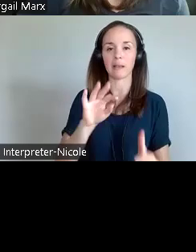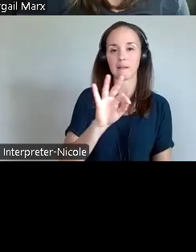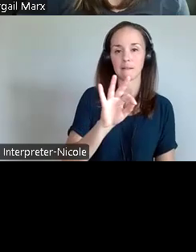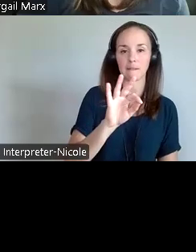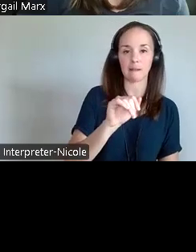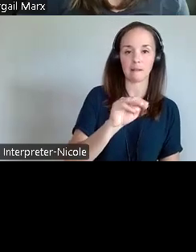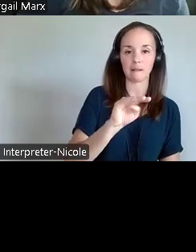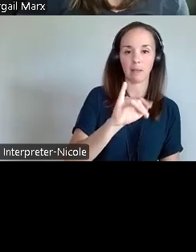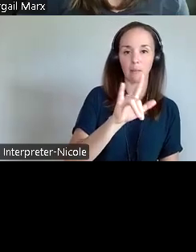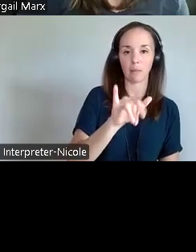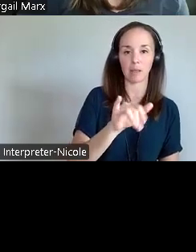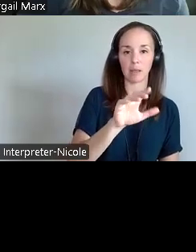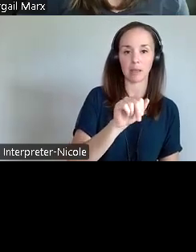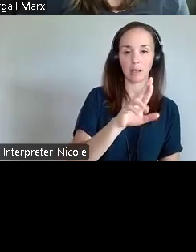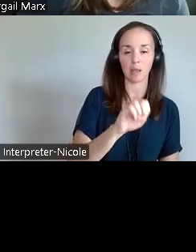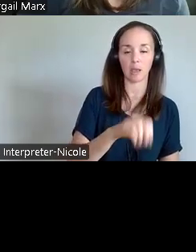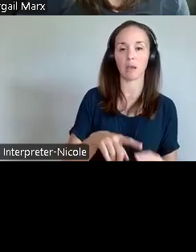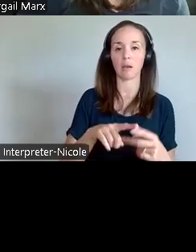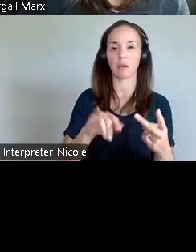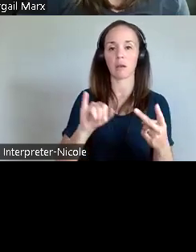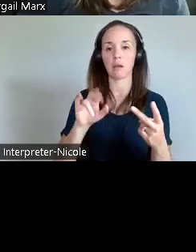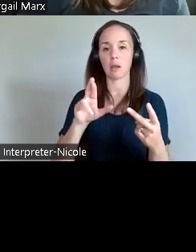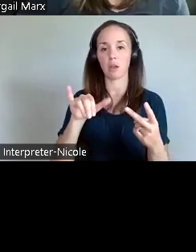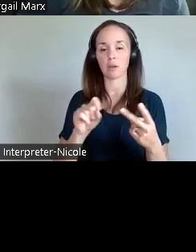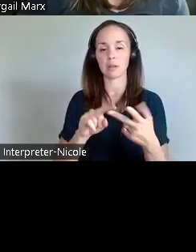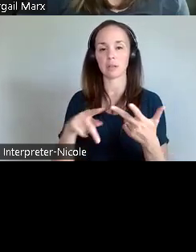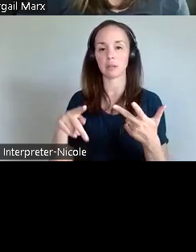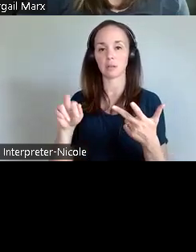can also cover communication systems. Again, these are very individual-like